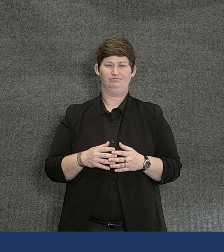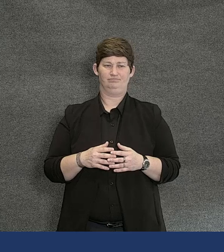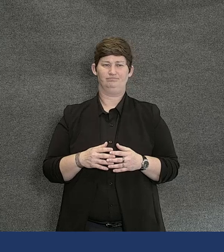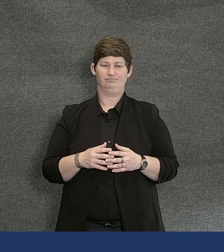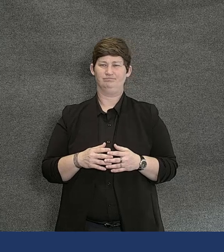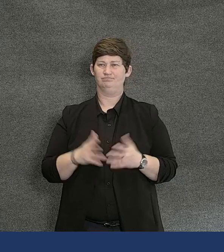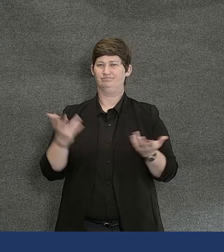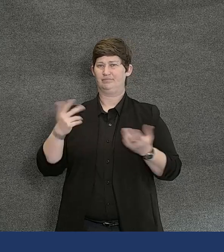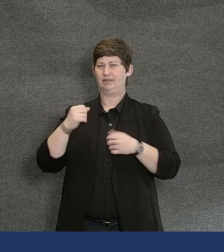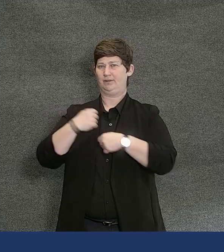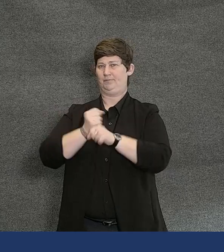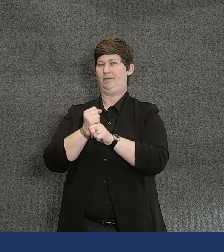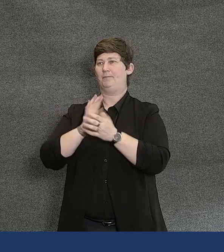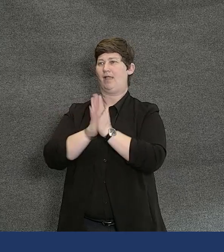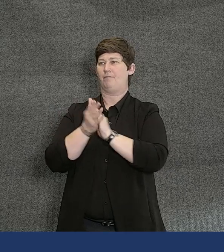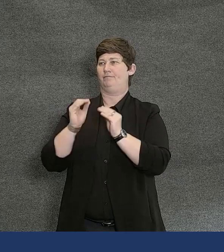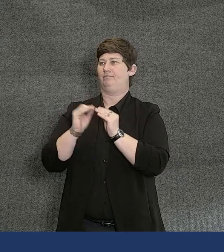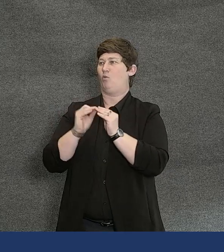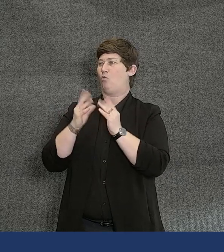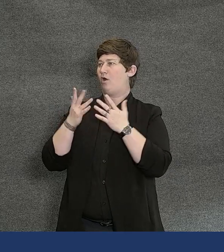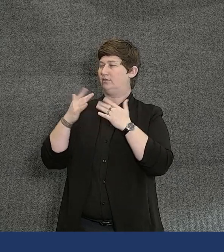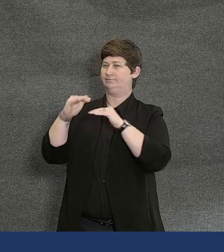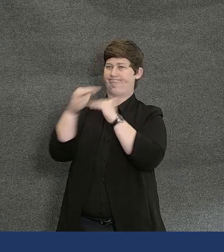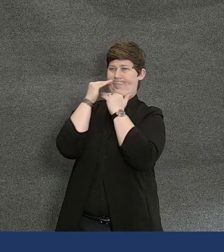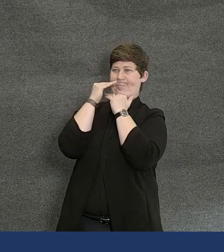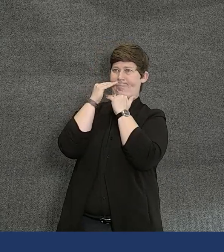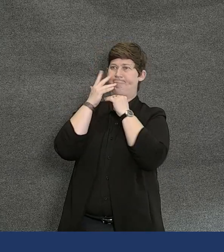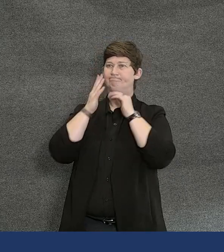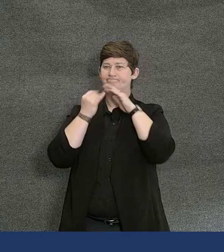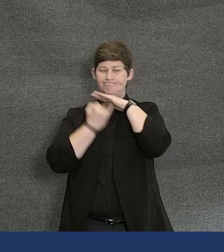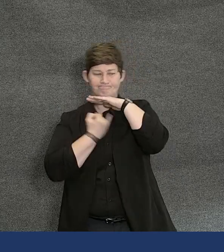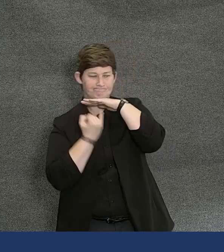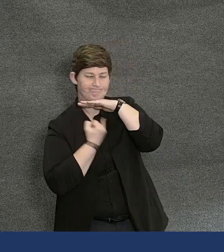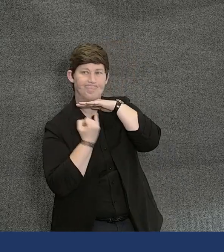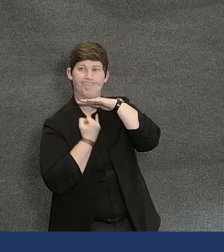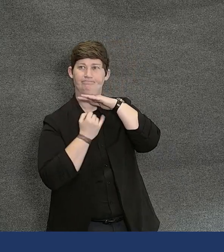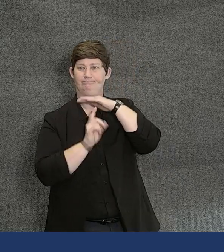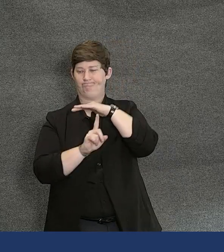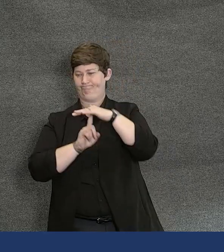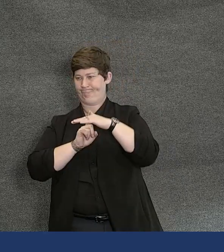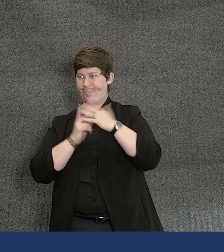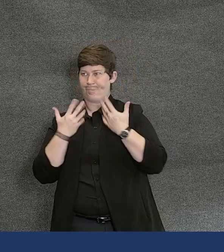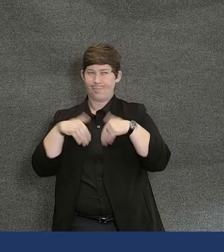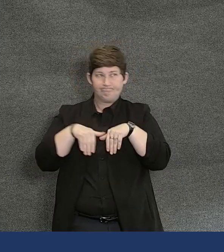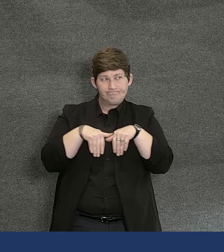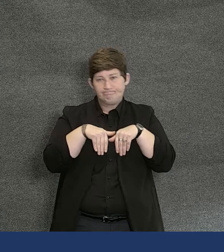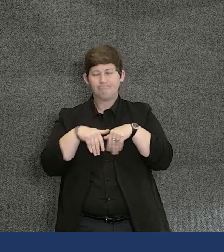And I think we have to start saying that stuff out loud, even though it's hard to say. It's true.